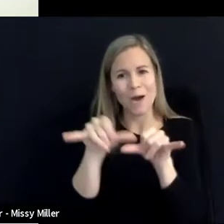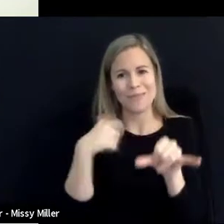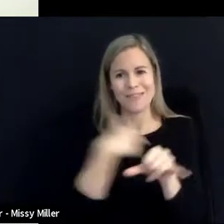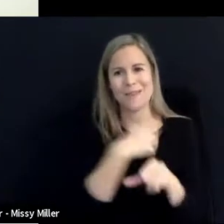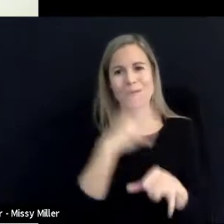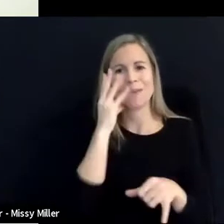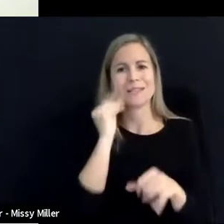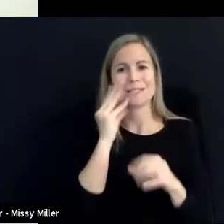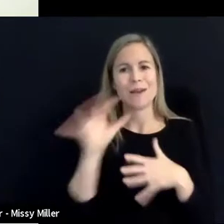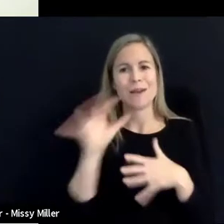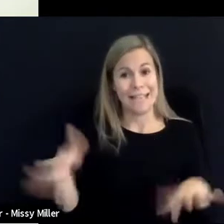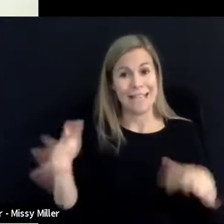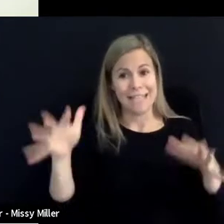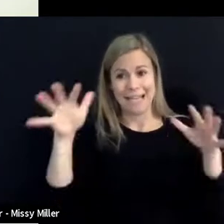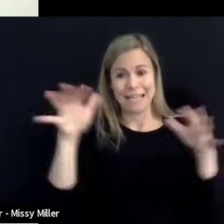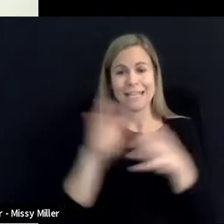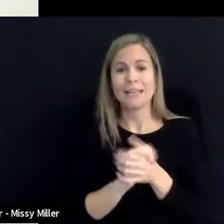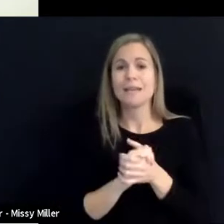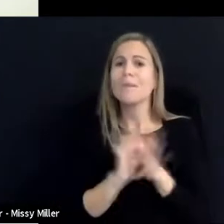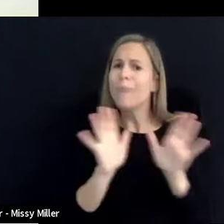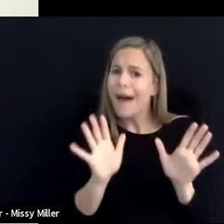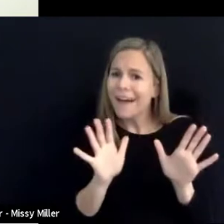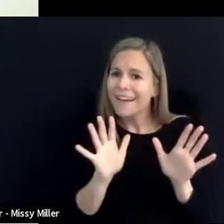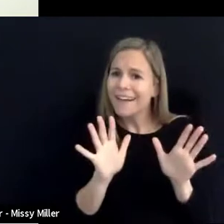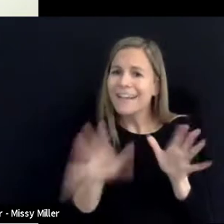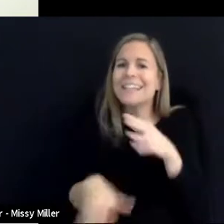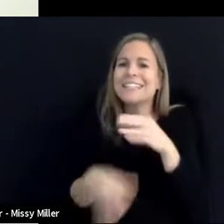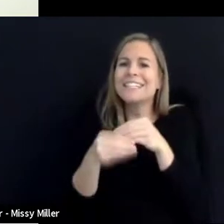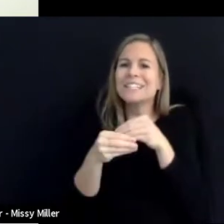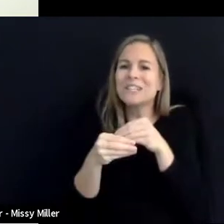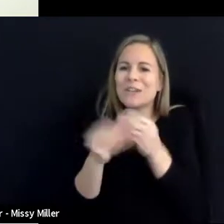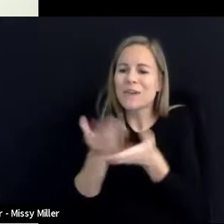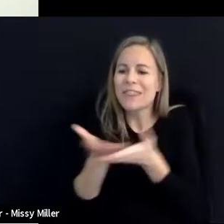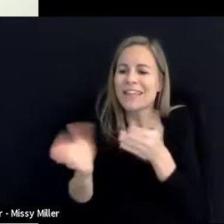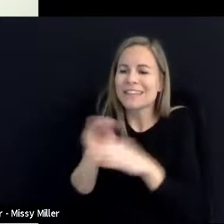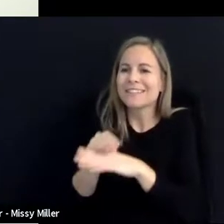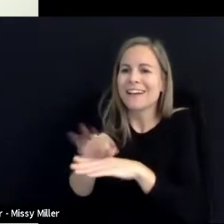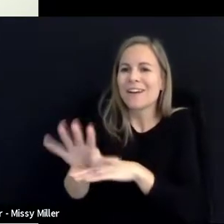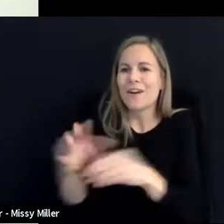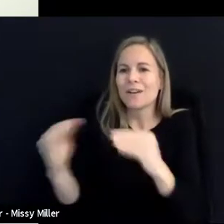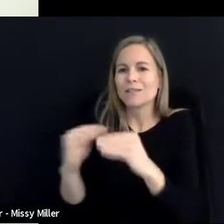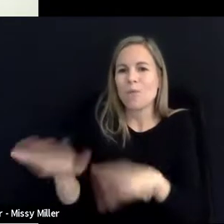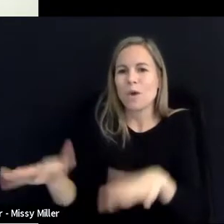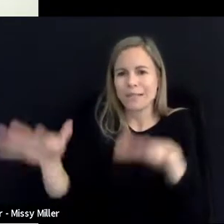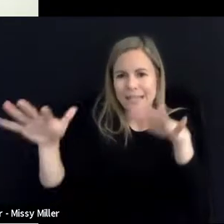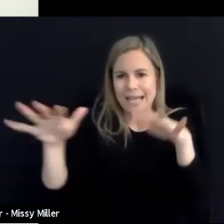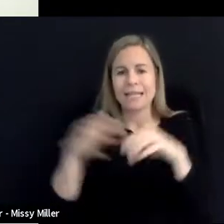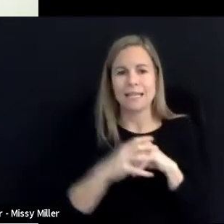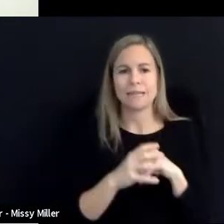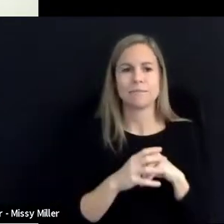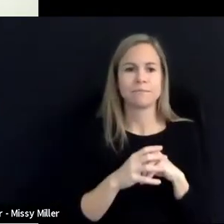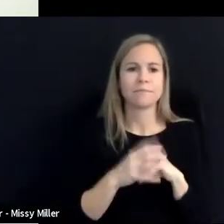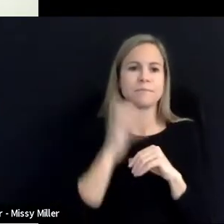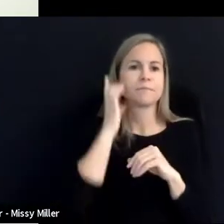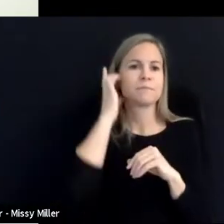but what other additional things that our kids might have to be anxious about? So here's a brief definition of anxiety,